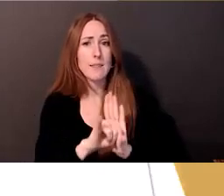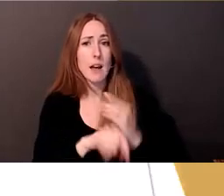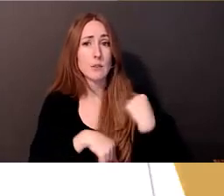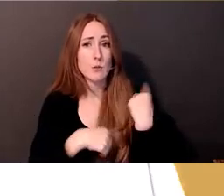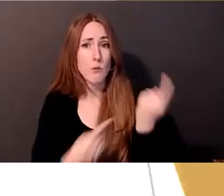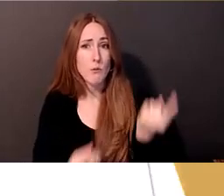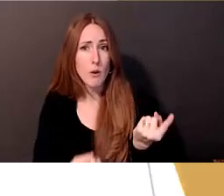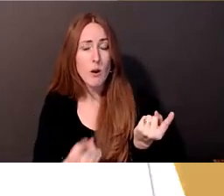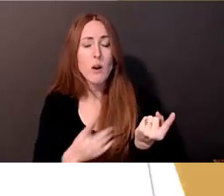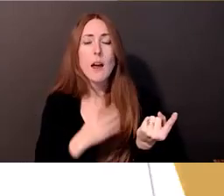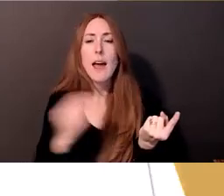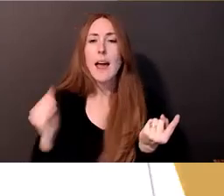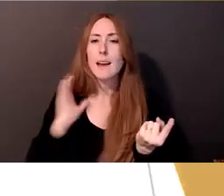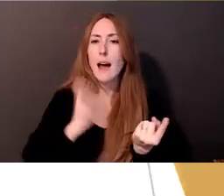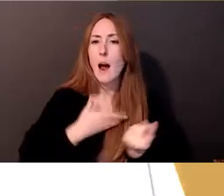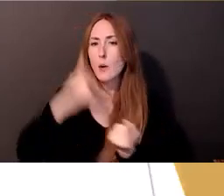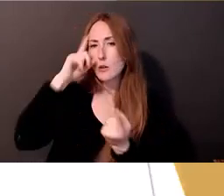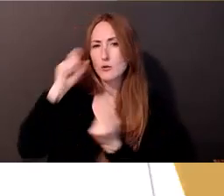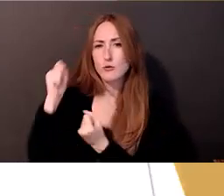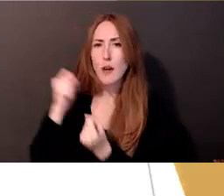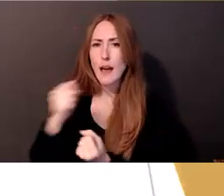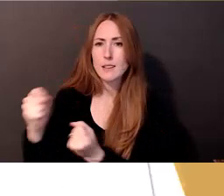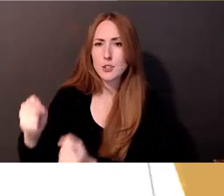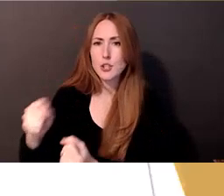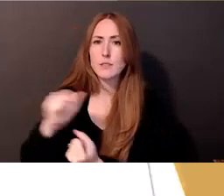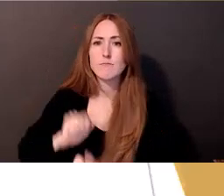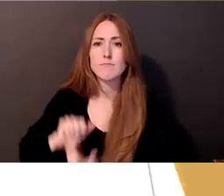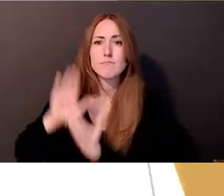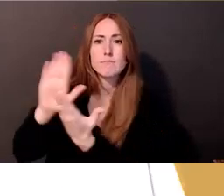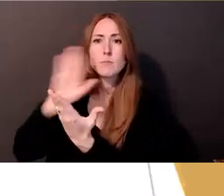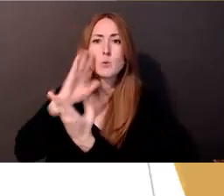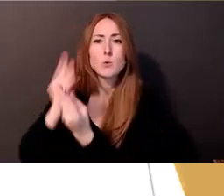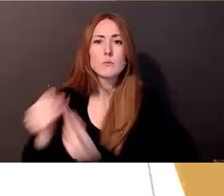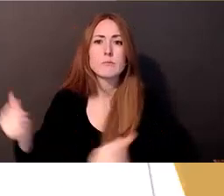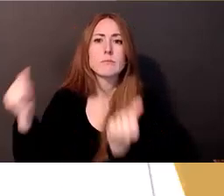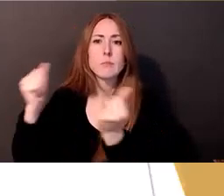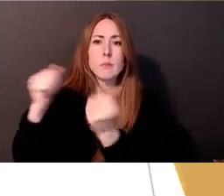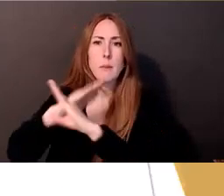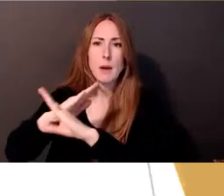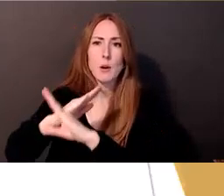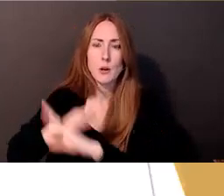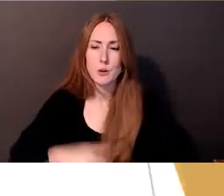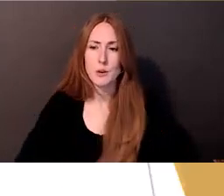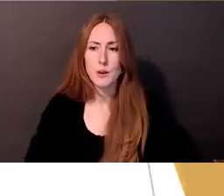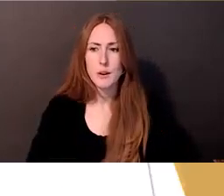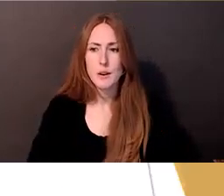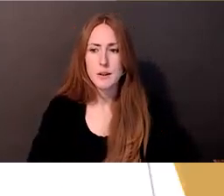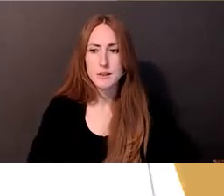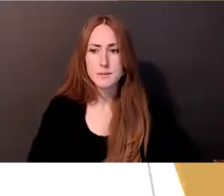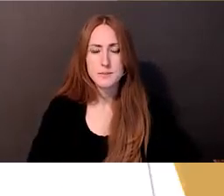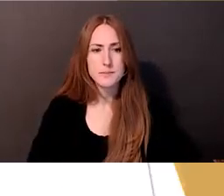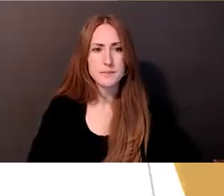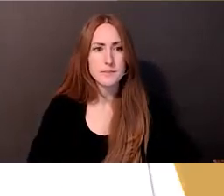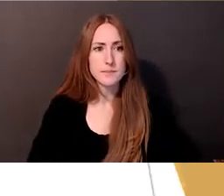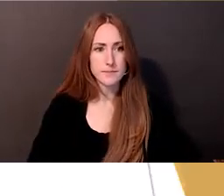developed to address these barriers as well. First, through tracking our communications